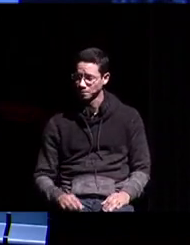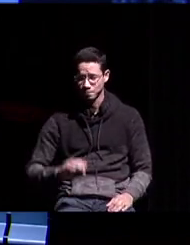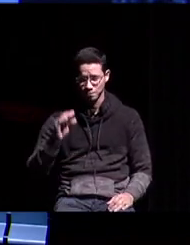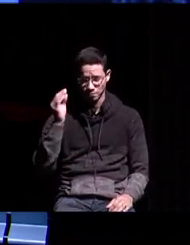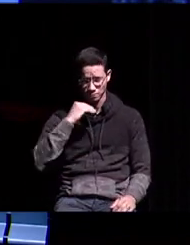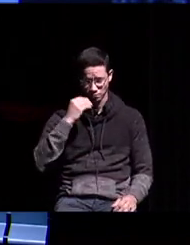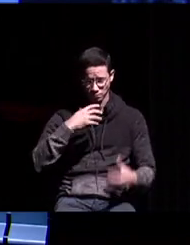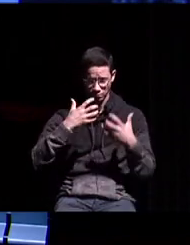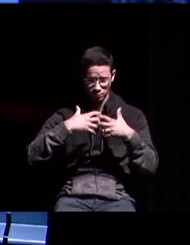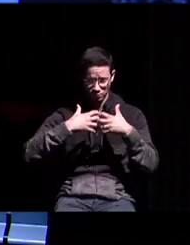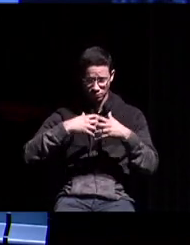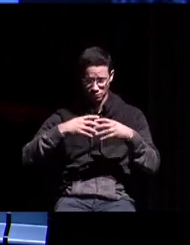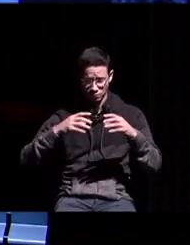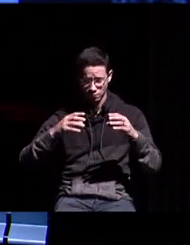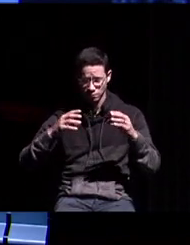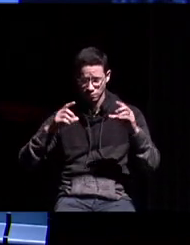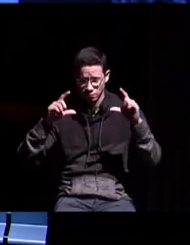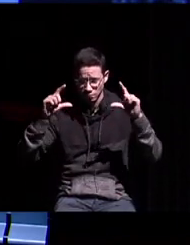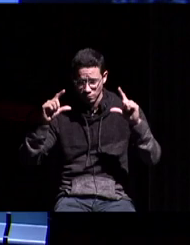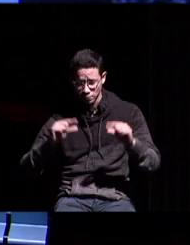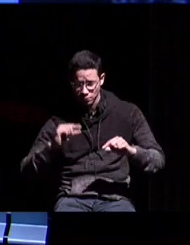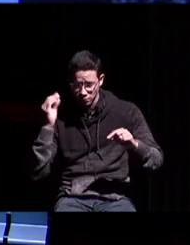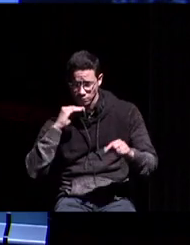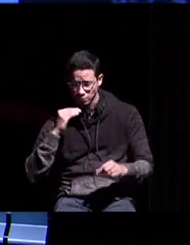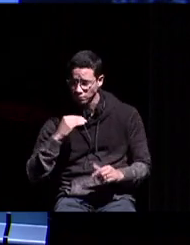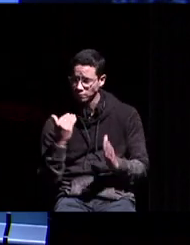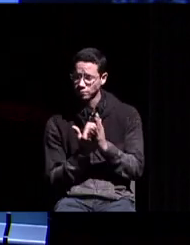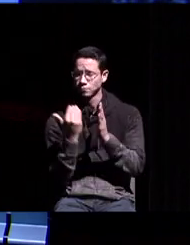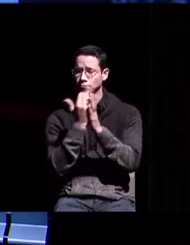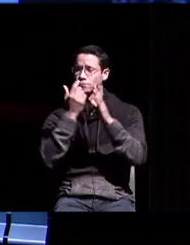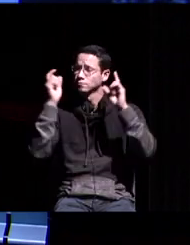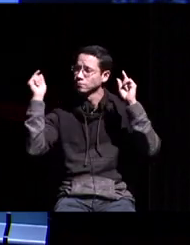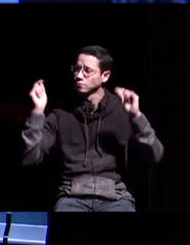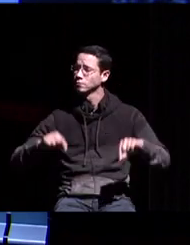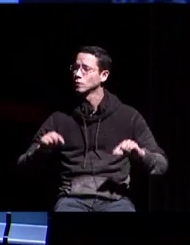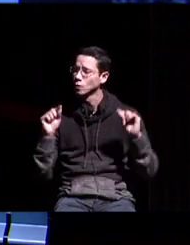the report shows, it has increased